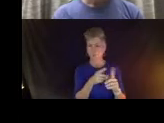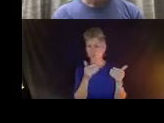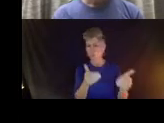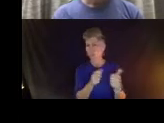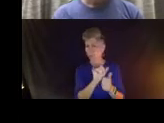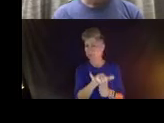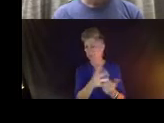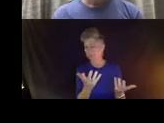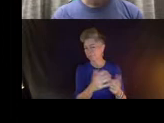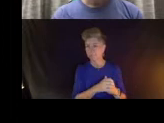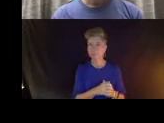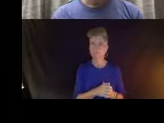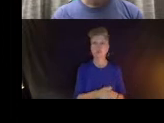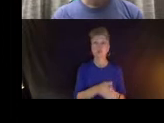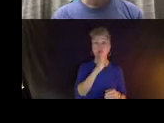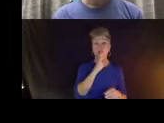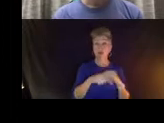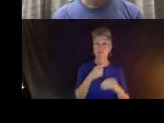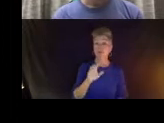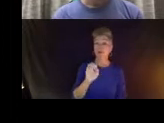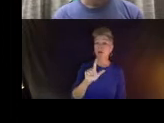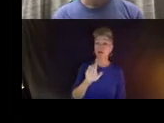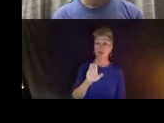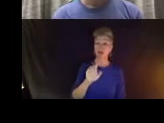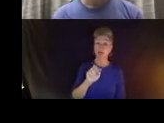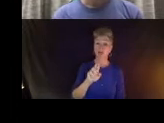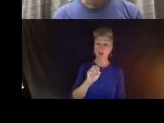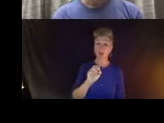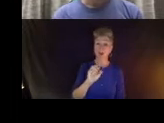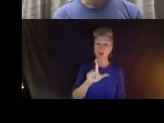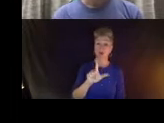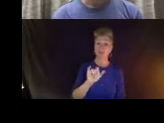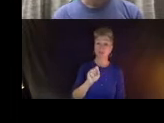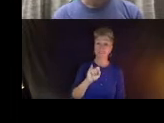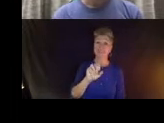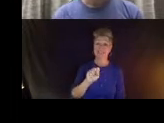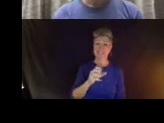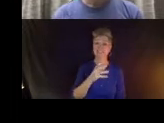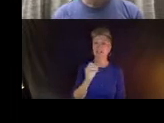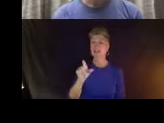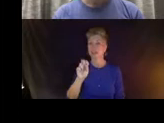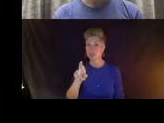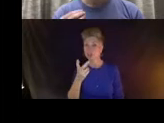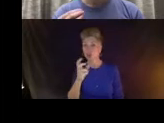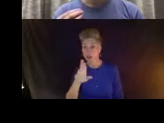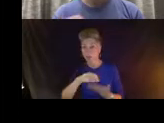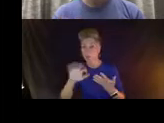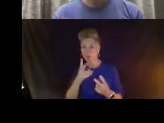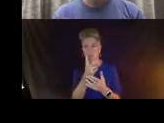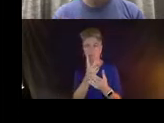When we talk about electrolysis and laser hair removal, very similar thing. So it's the same thing, it's a matter of making sure